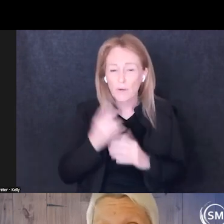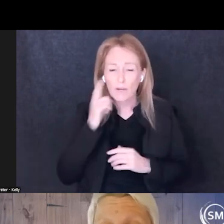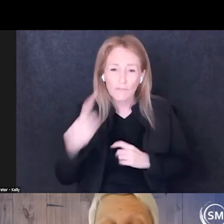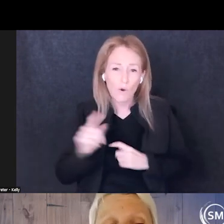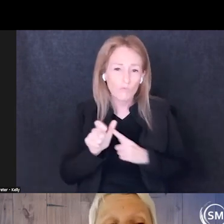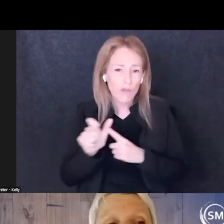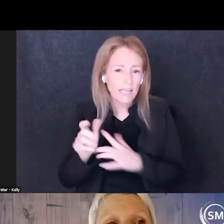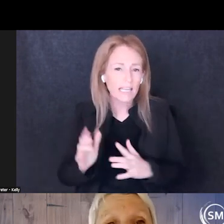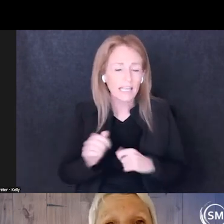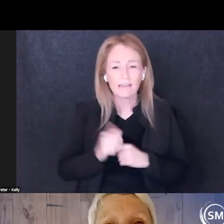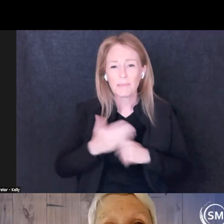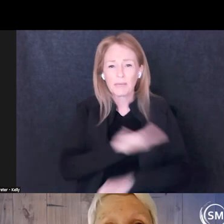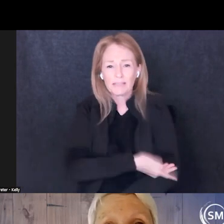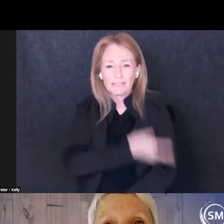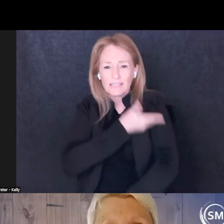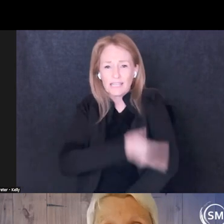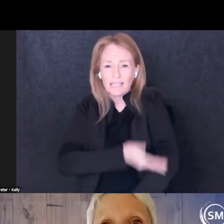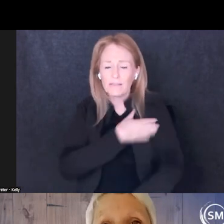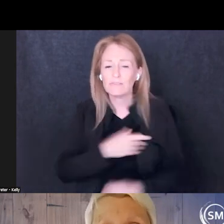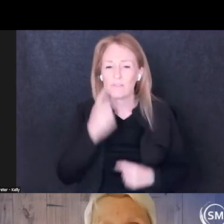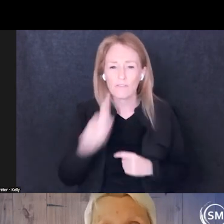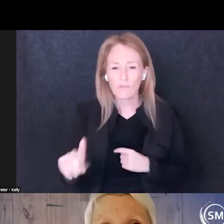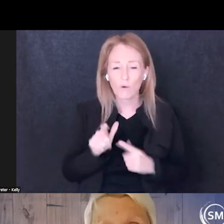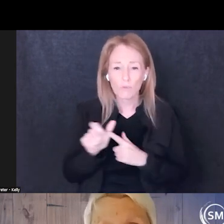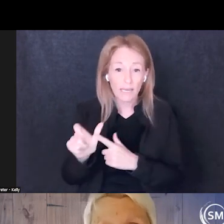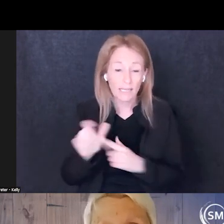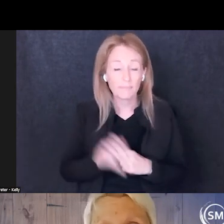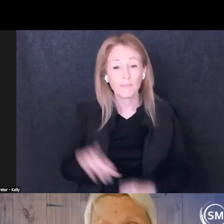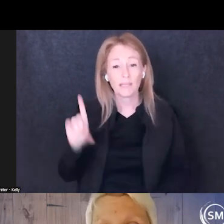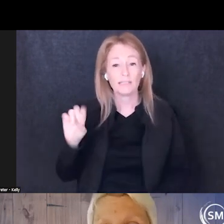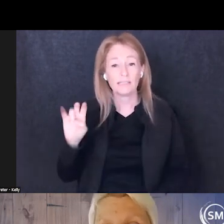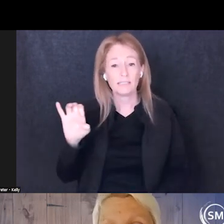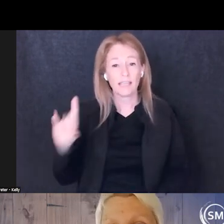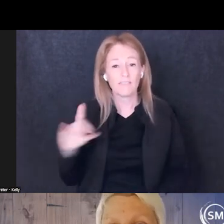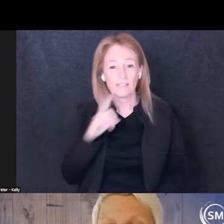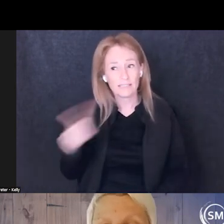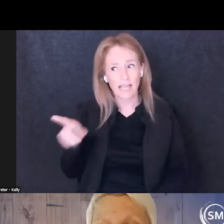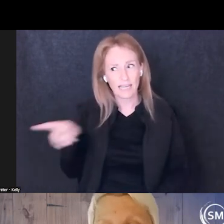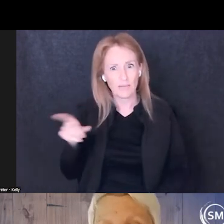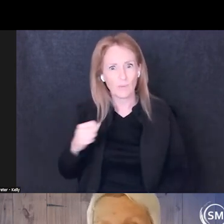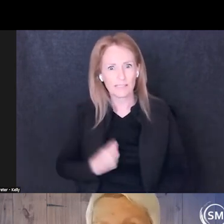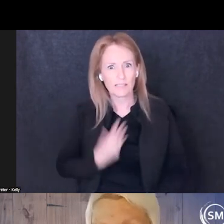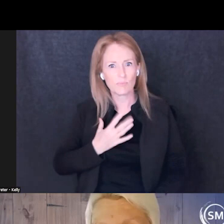ALSO DAVID TOLD ME HE WAS INSPIRED BY LAST WEEK'S GROUP AND LOOKING FOR DIFFERENT DESIGNS.